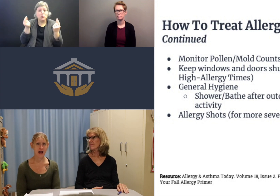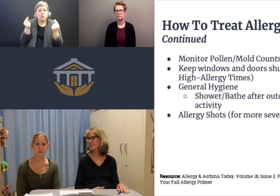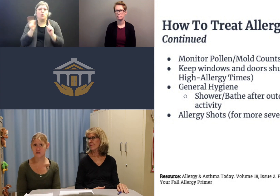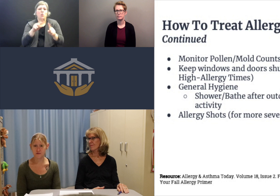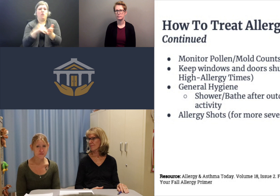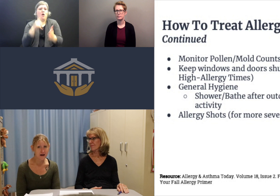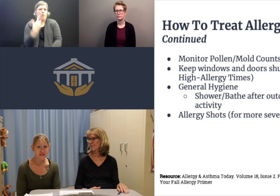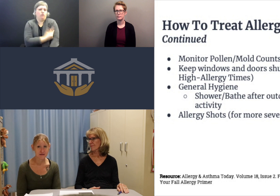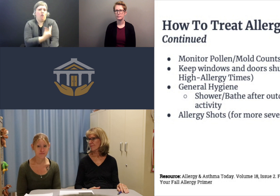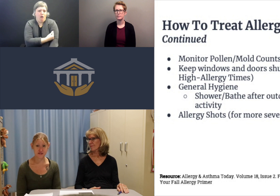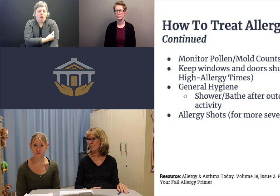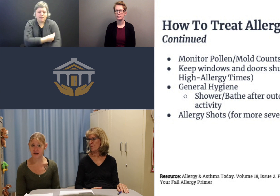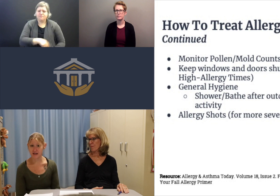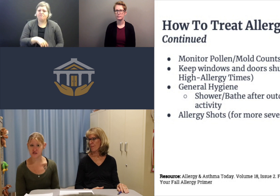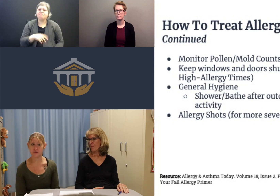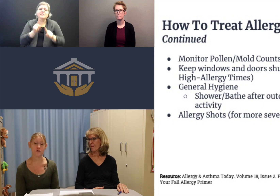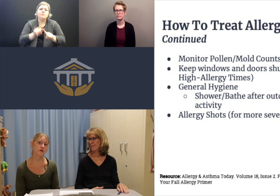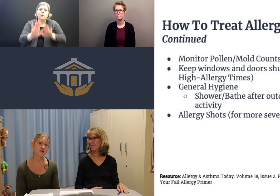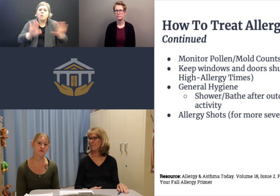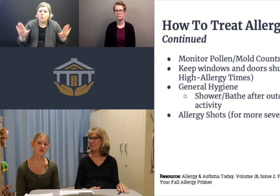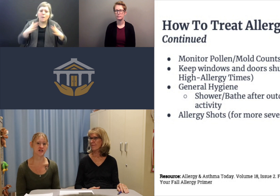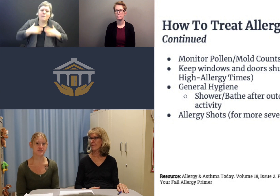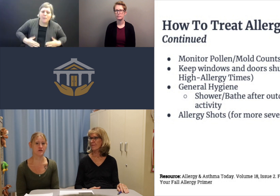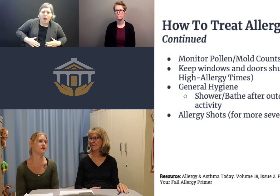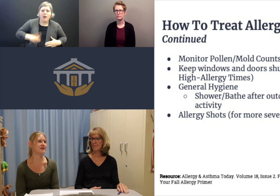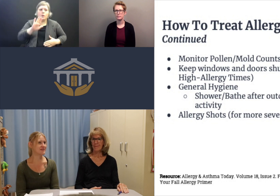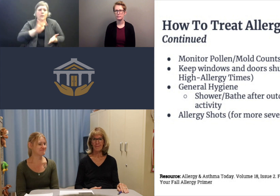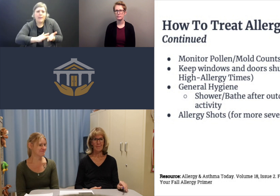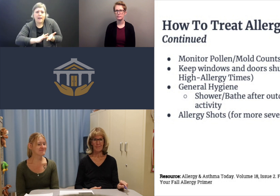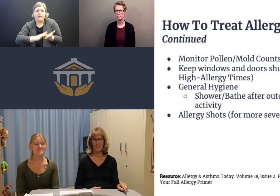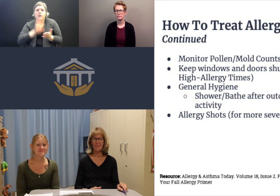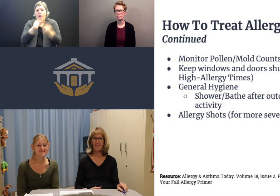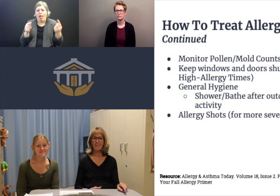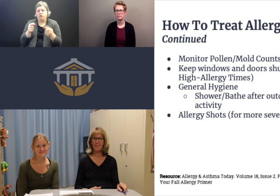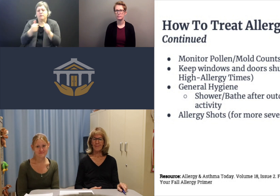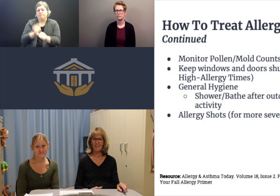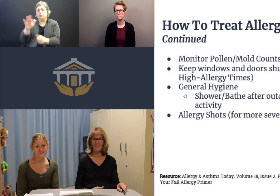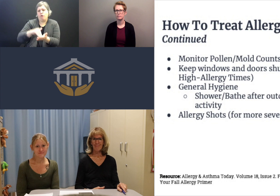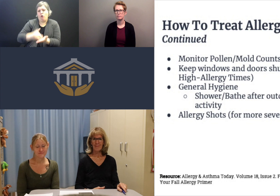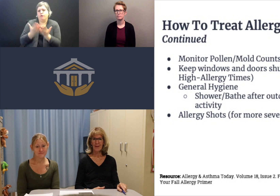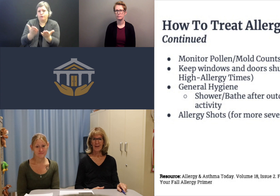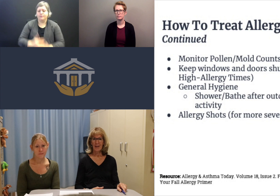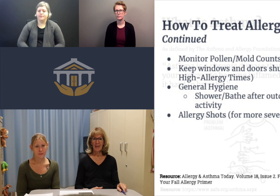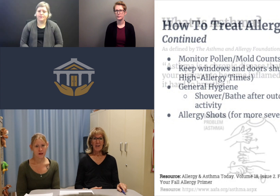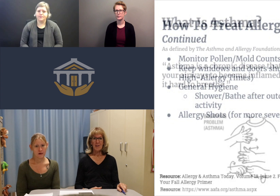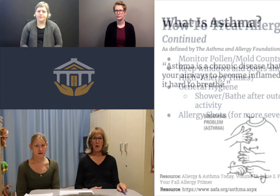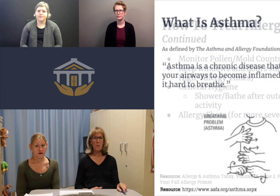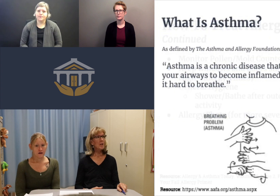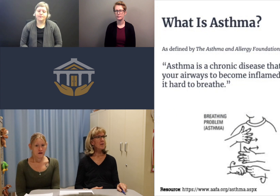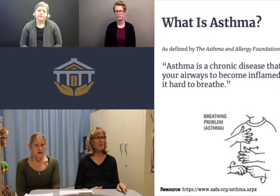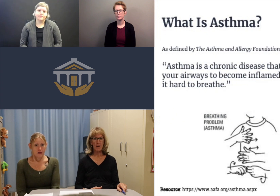how are you responding based on medication or what are you allergic to so we're going to turn now to